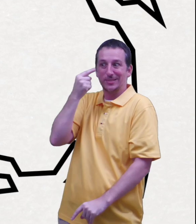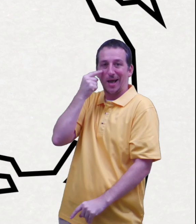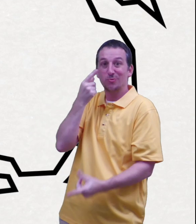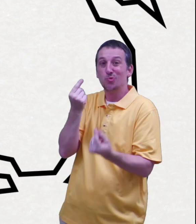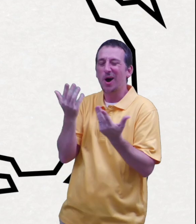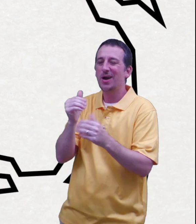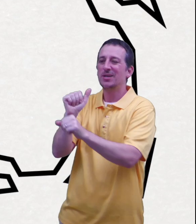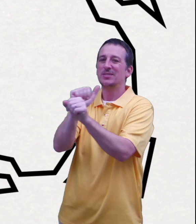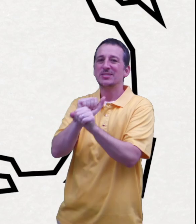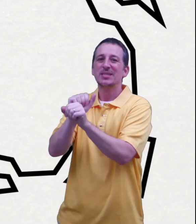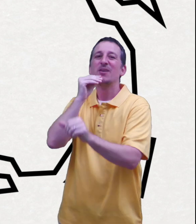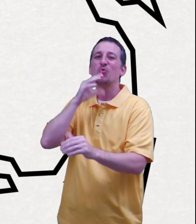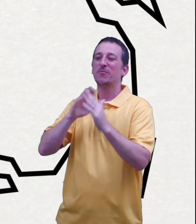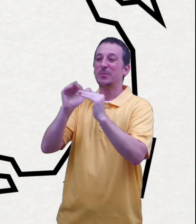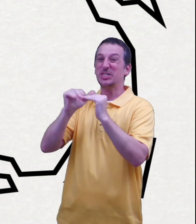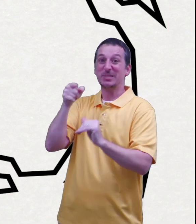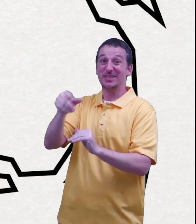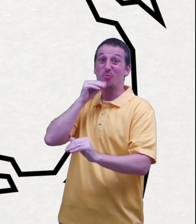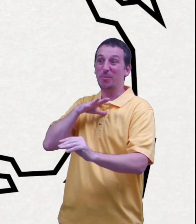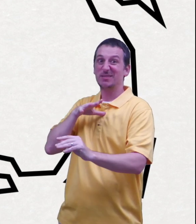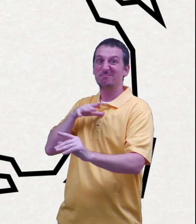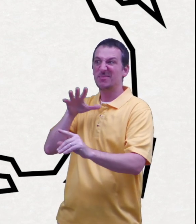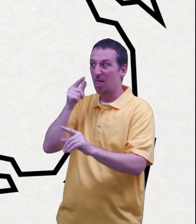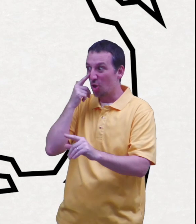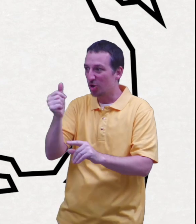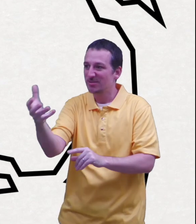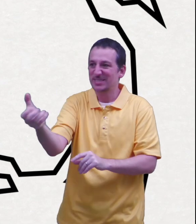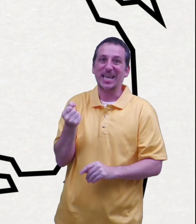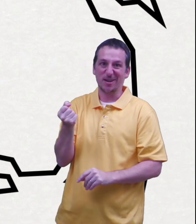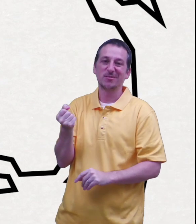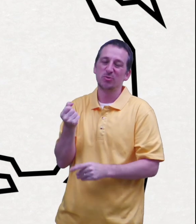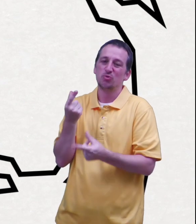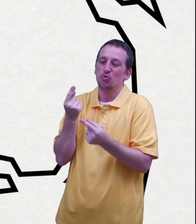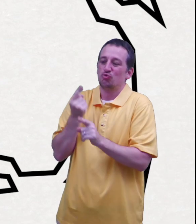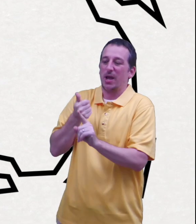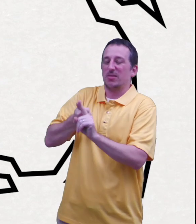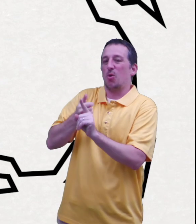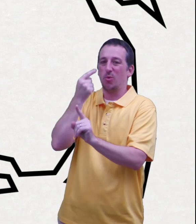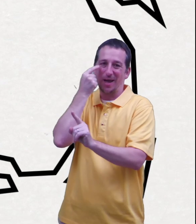They see their Egyptian slave, they take her, and do “what is good” in their eyes.